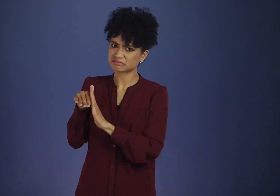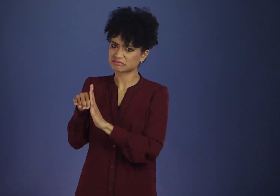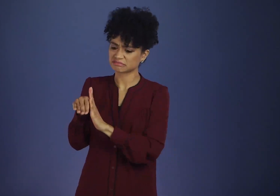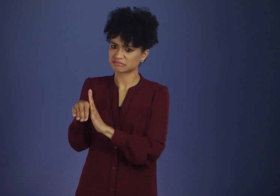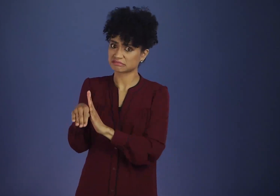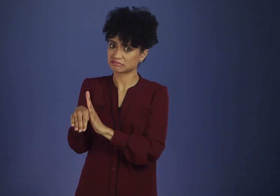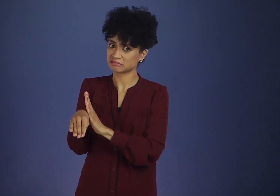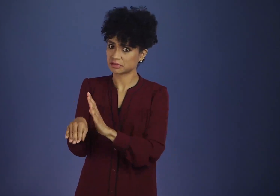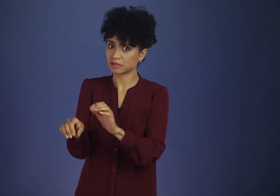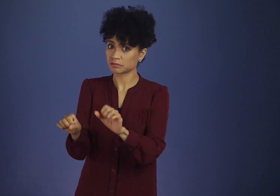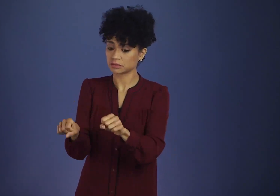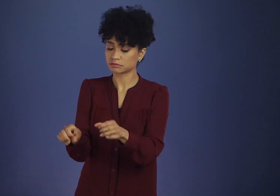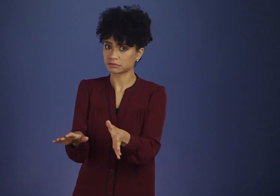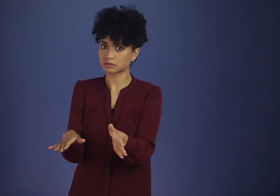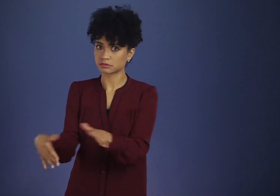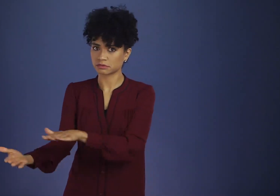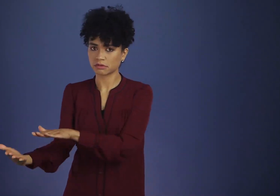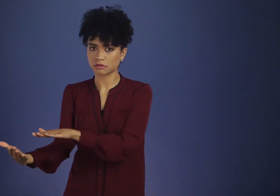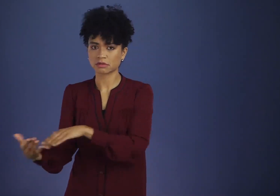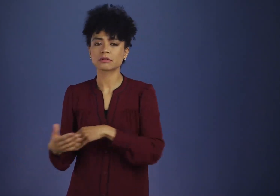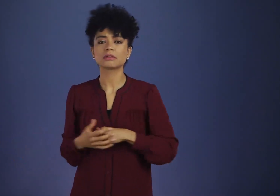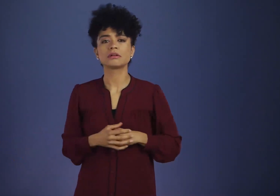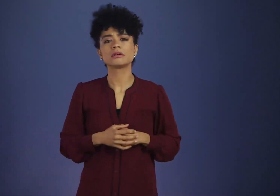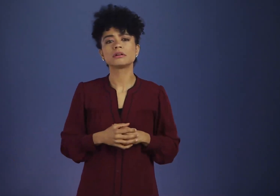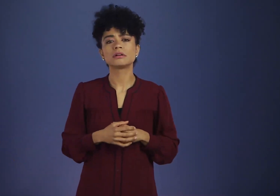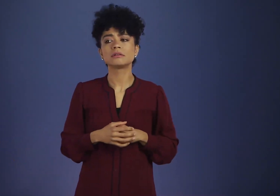that it was indeed the beginning of a fatal progression.